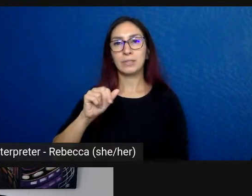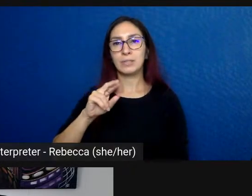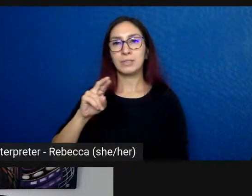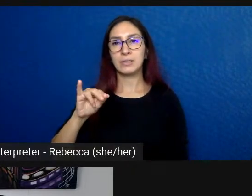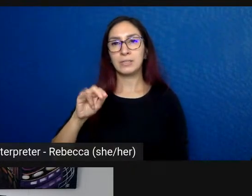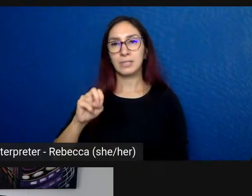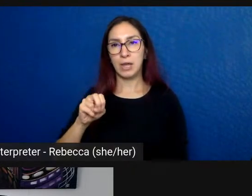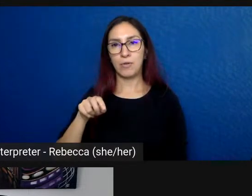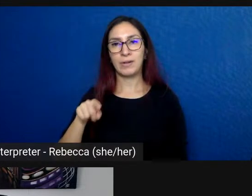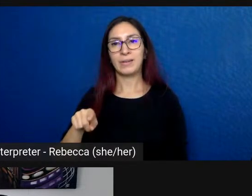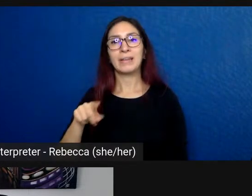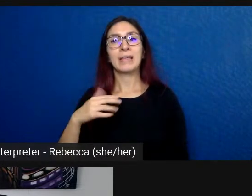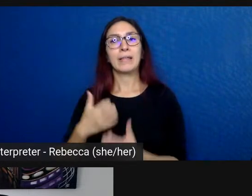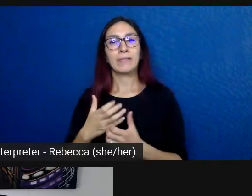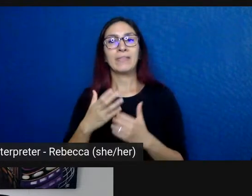Good to know .